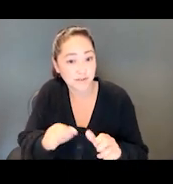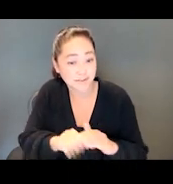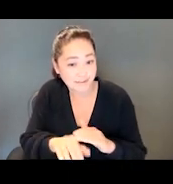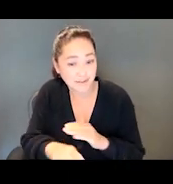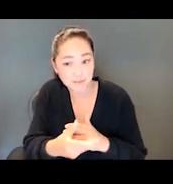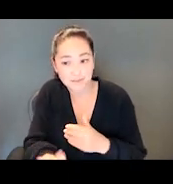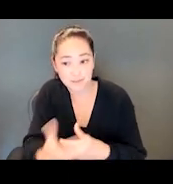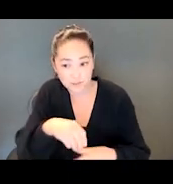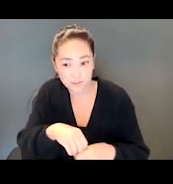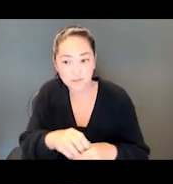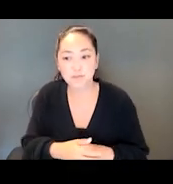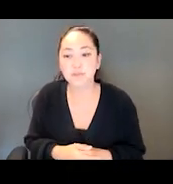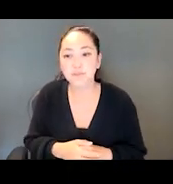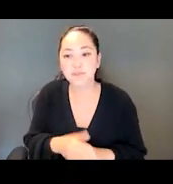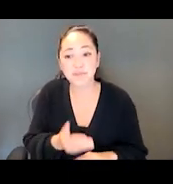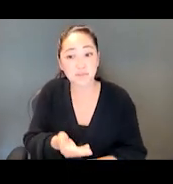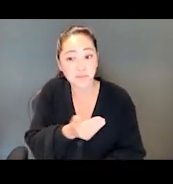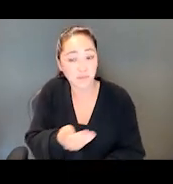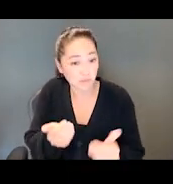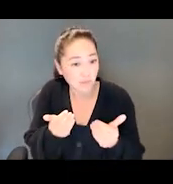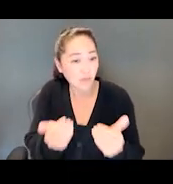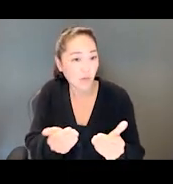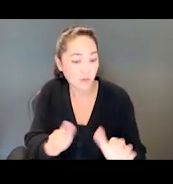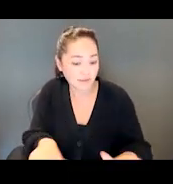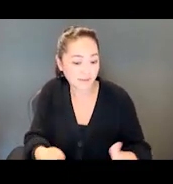as audience members can participate in the campfire chat today.